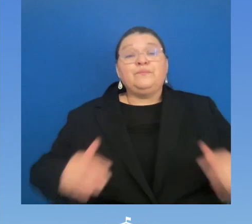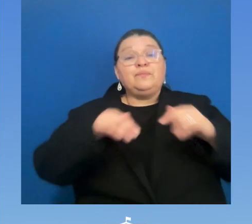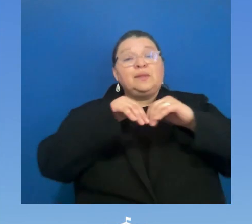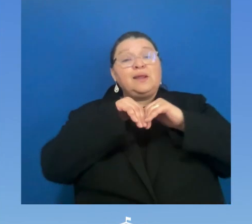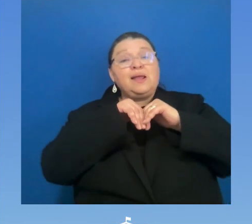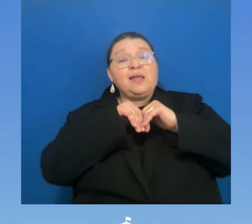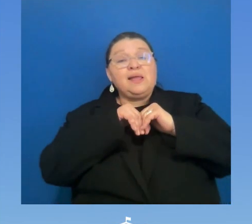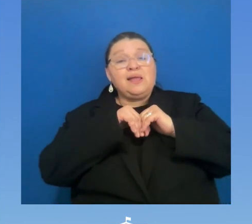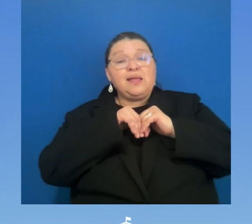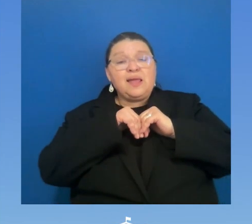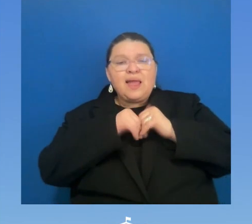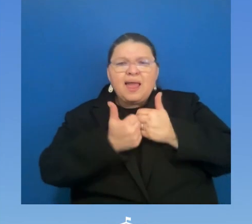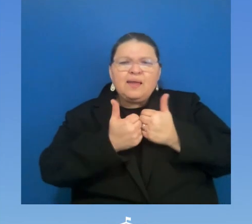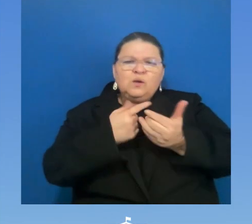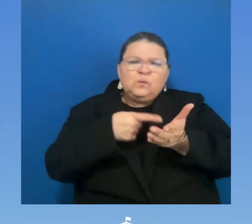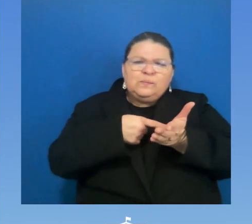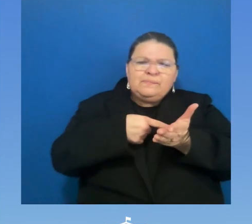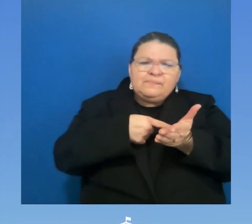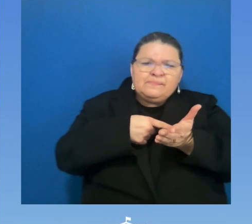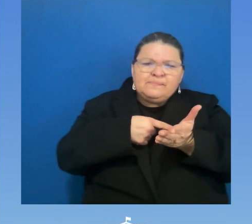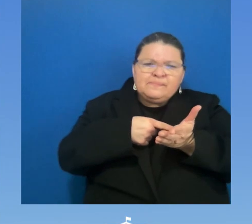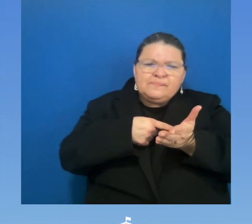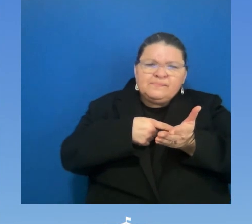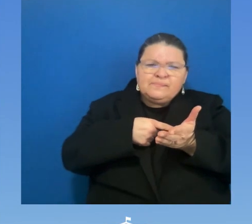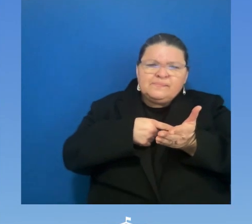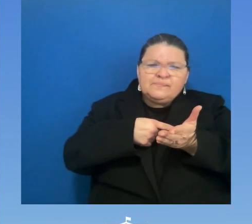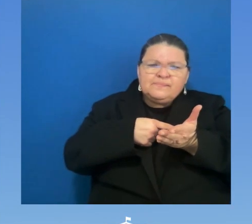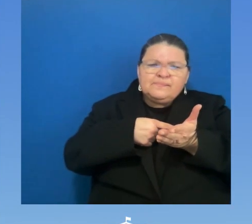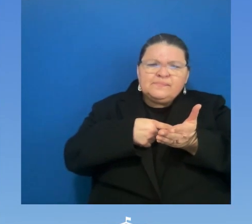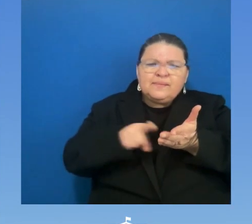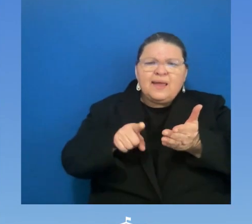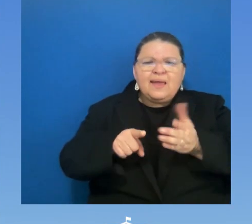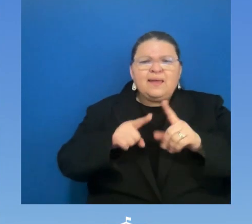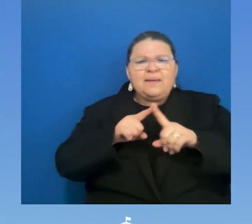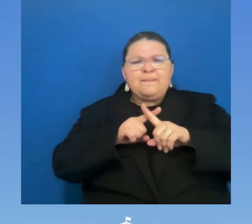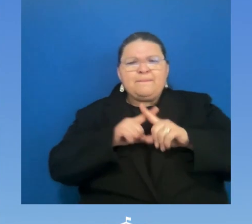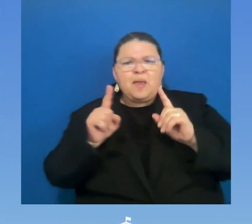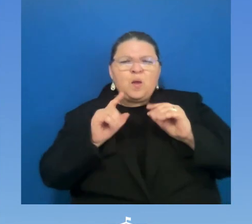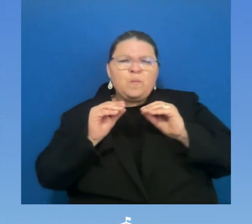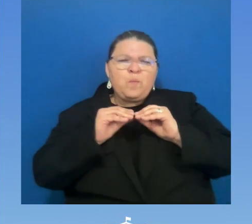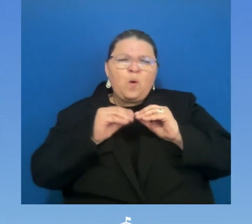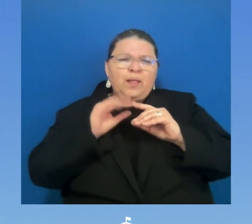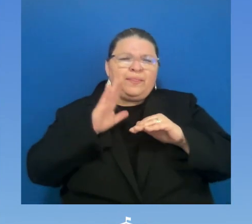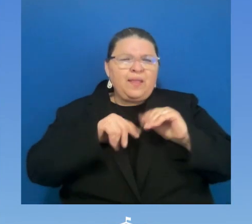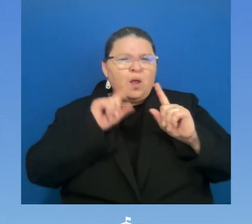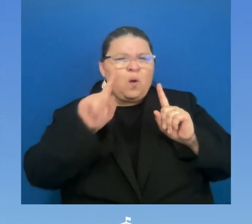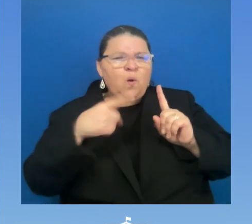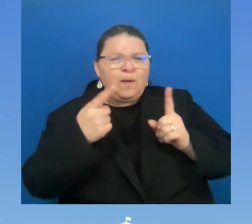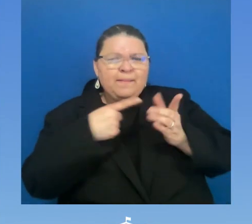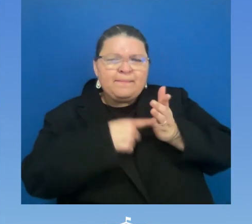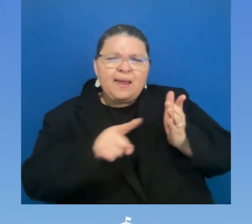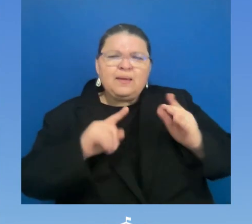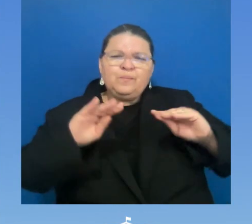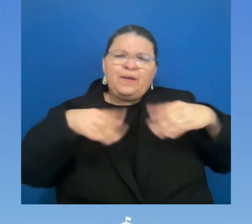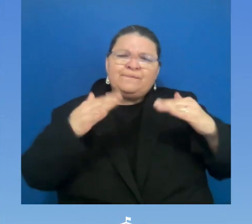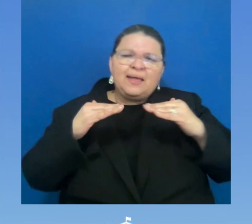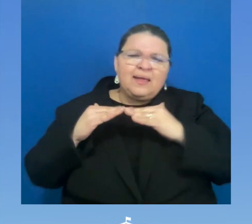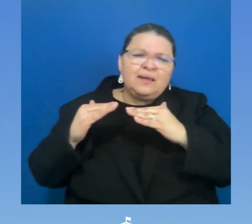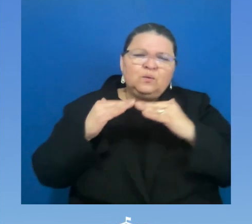between what you think your employees need to actually have equal opportunity to not just be paid, but to move up and compete for jobs?